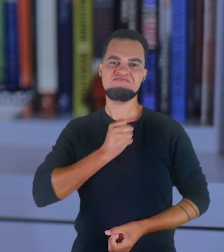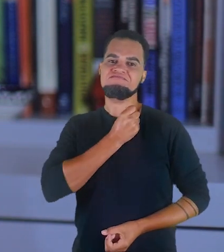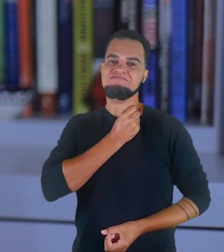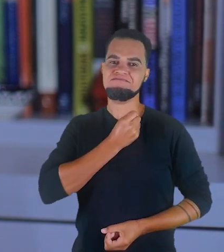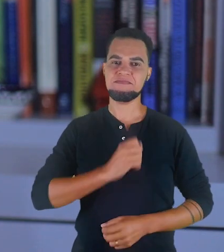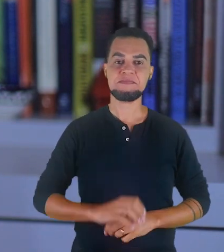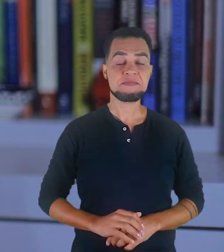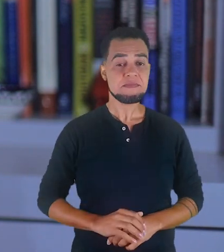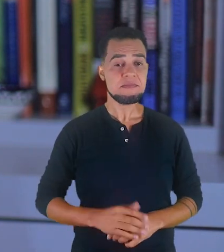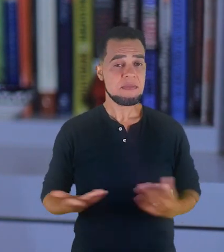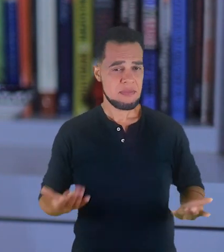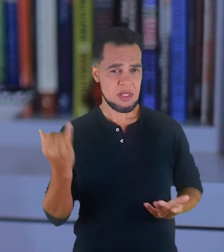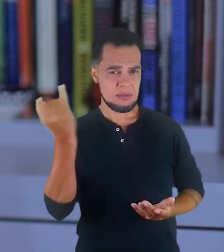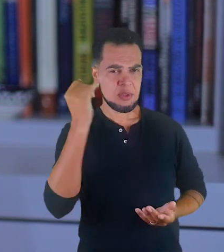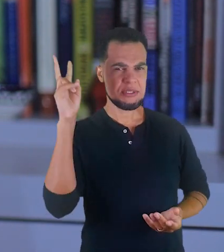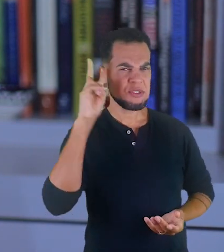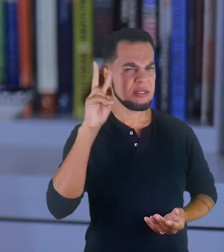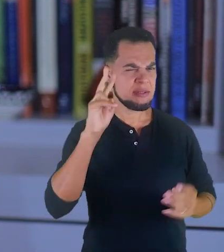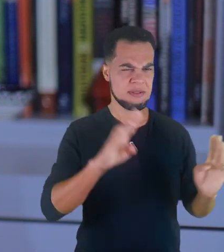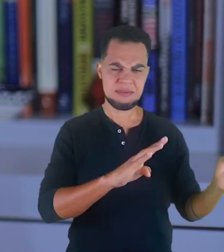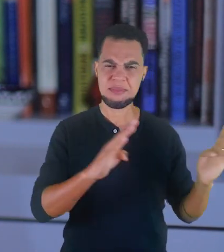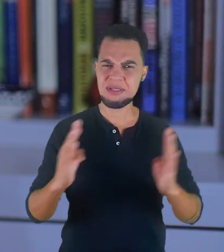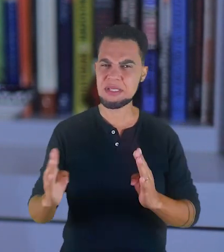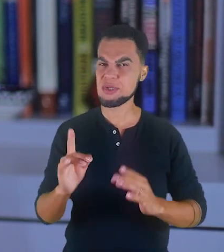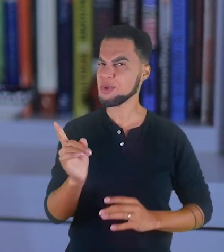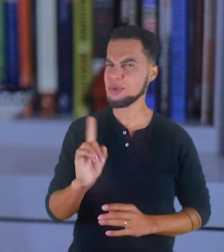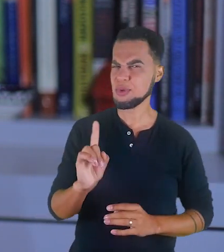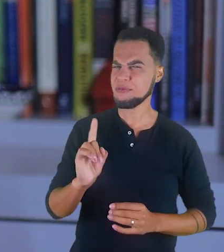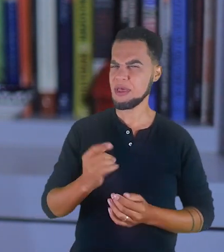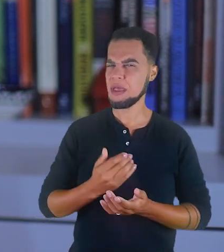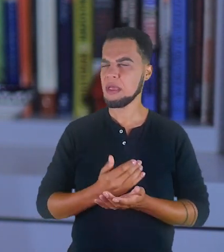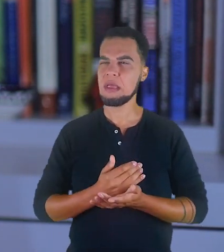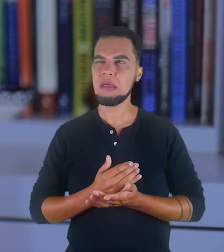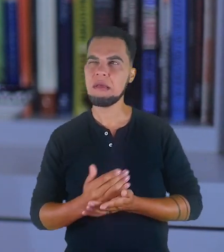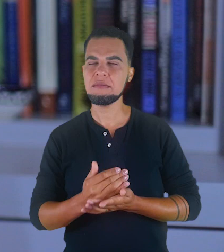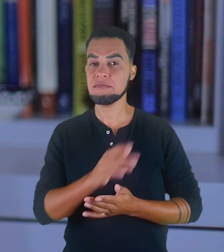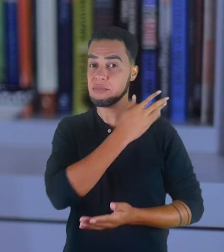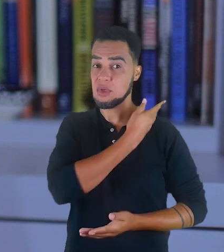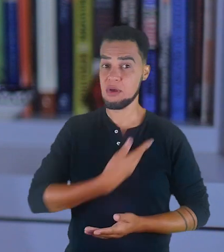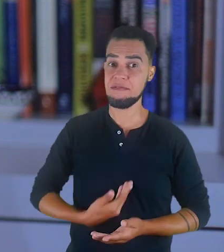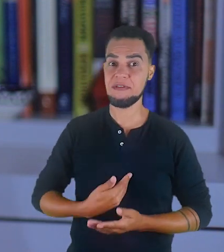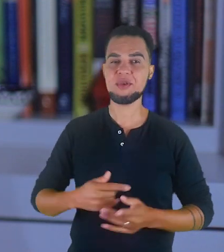It's very important for us to remember, in this whole process, that there's no great unity coming up.